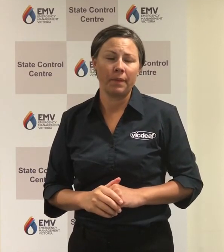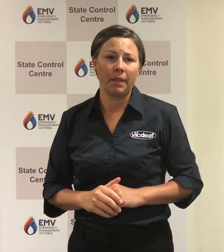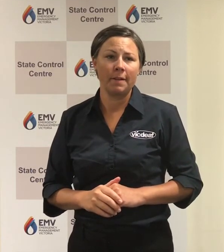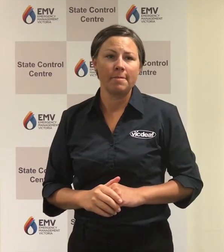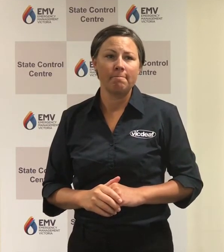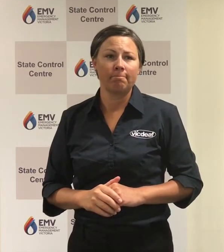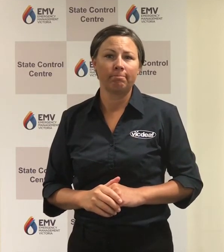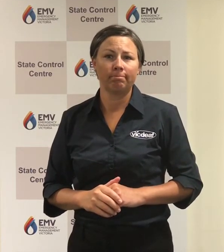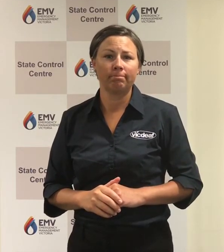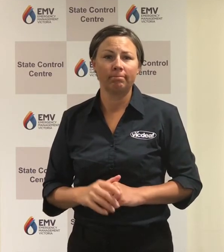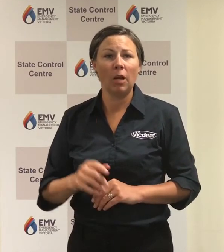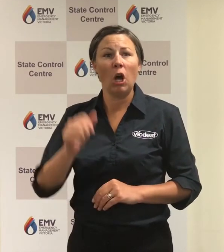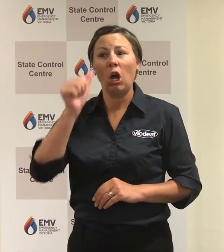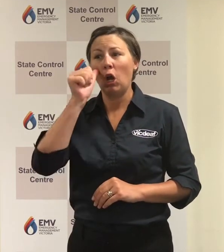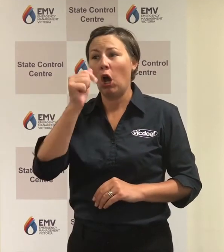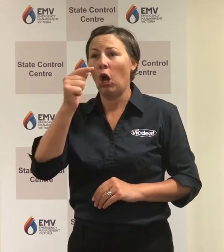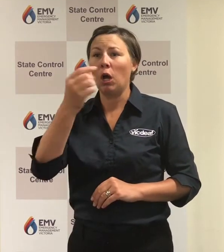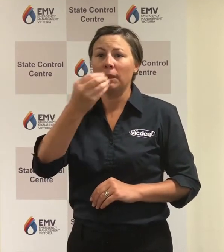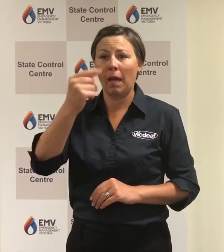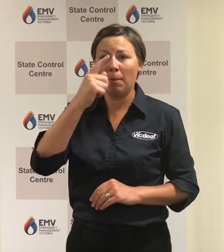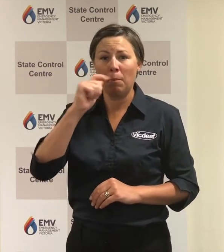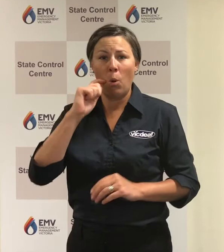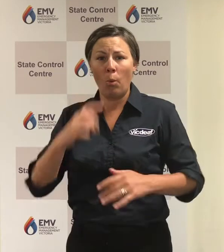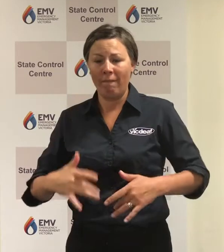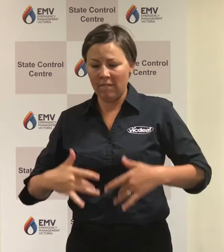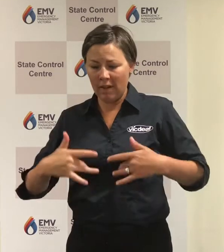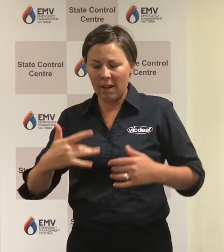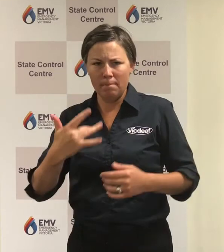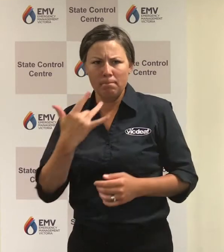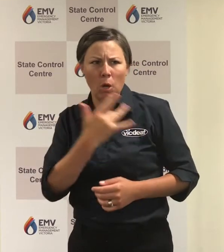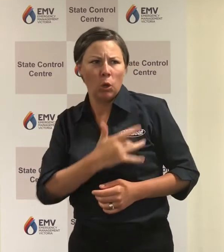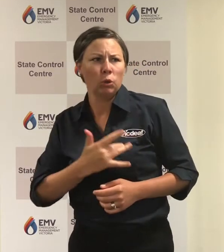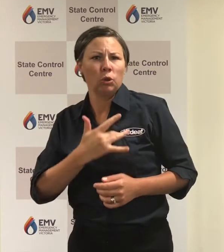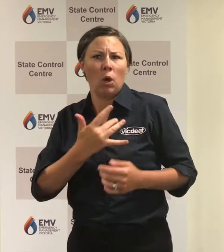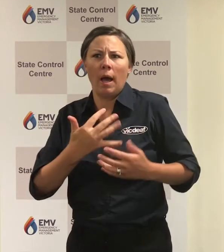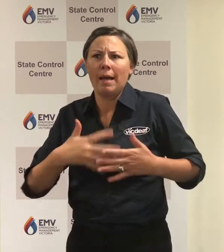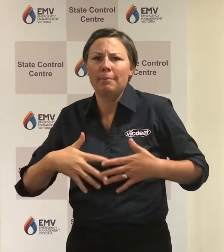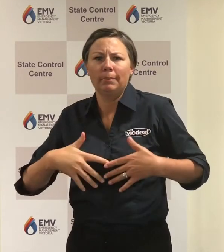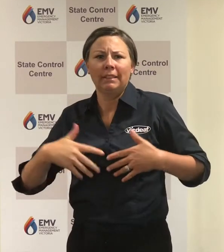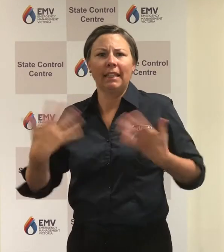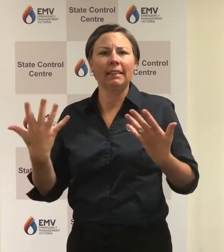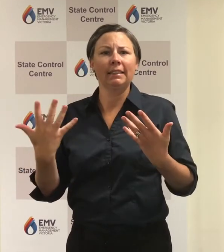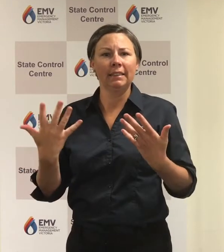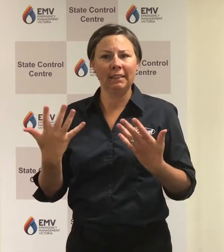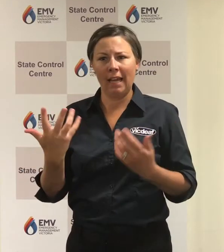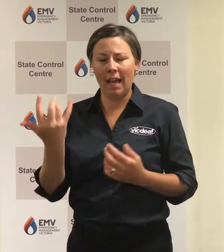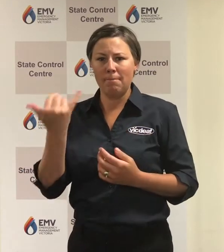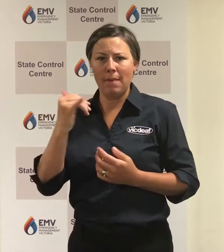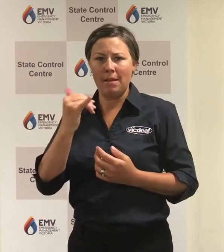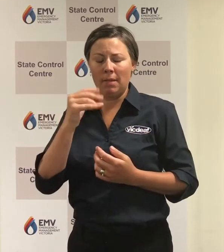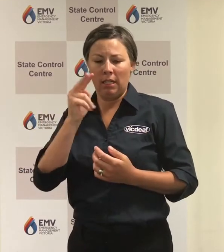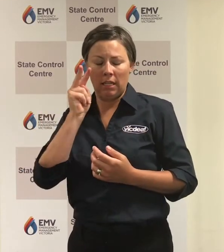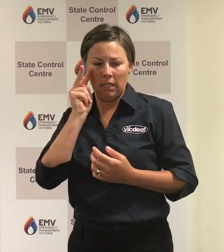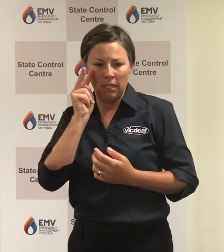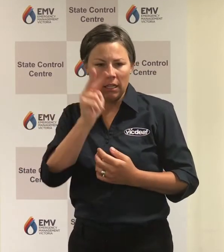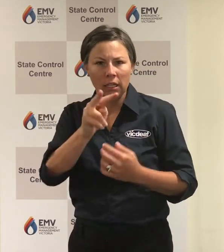They might notice that there are very strong images of things they’ve seen or they keep